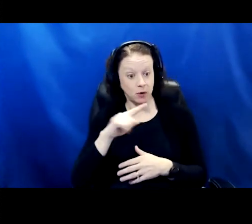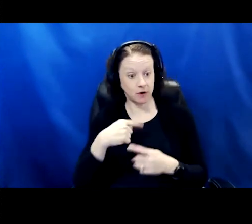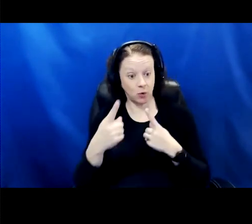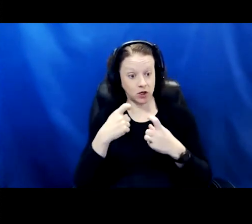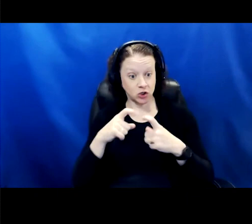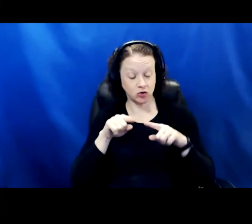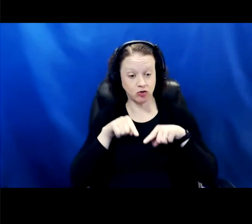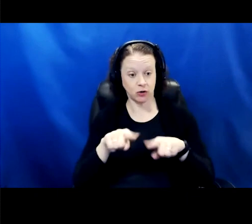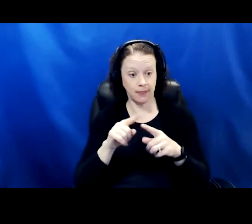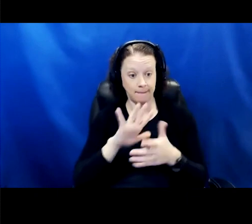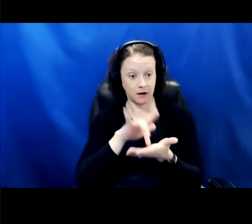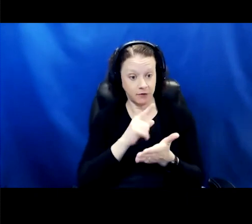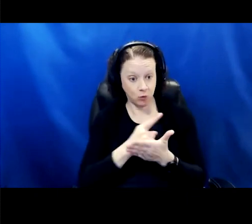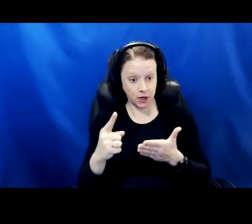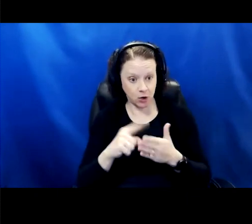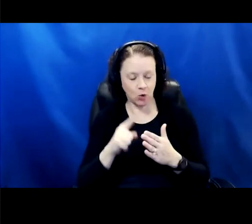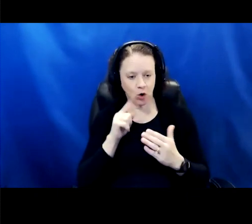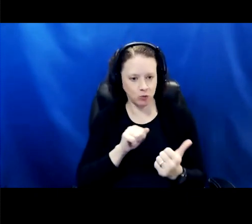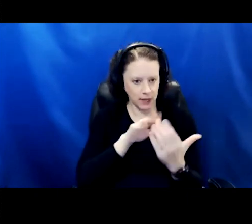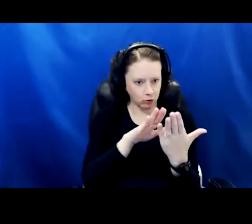maybe if there's an issue, you can always write us